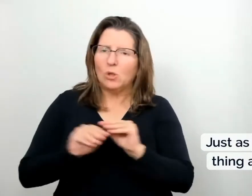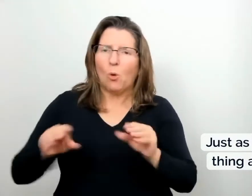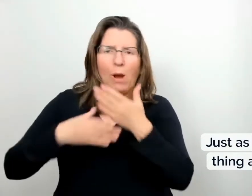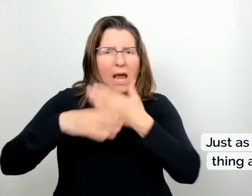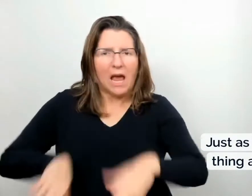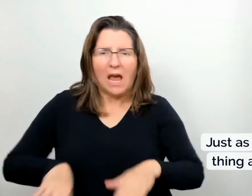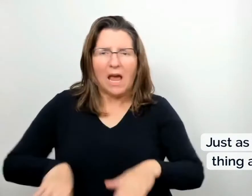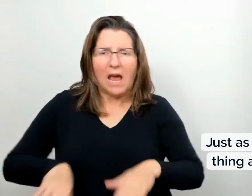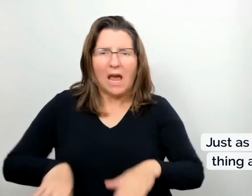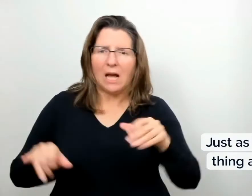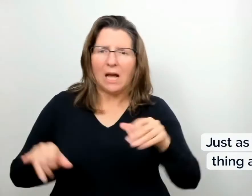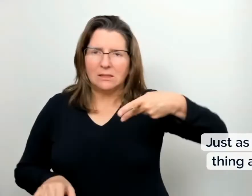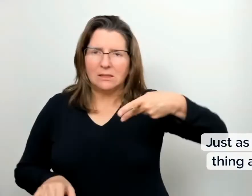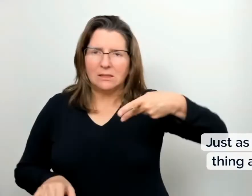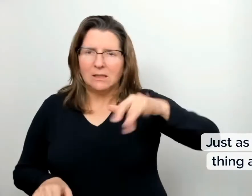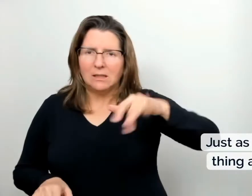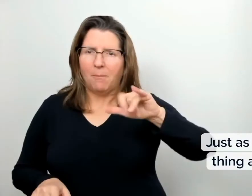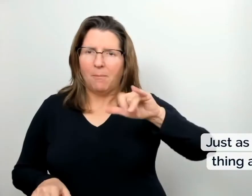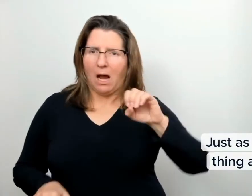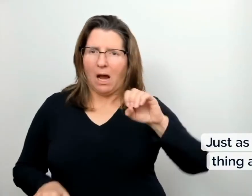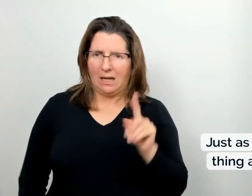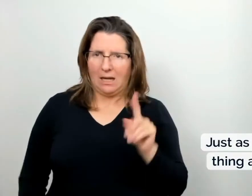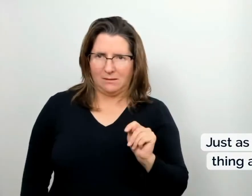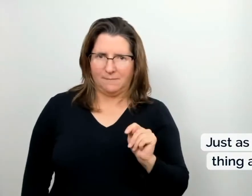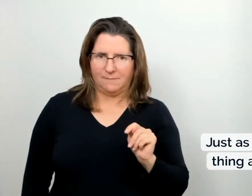Just like there is no such thing as the average sized pilot.